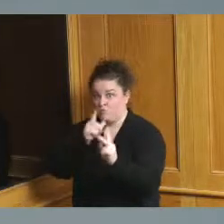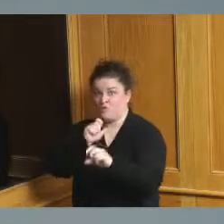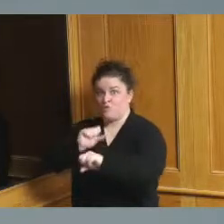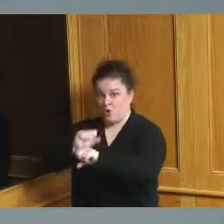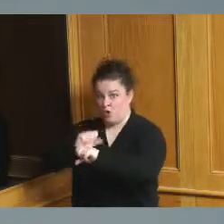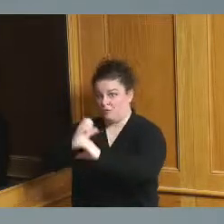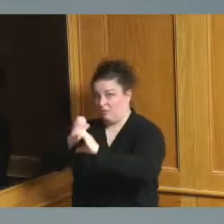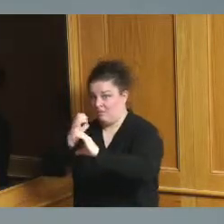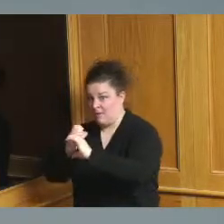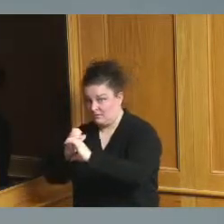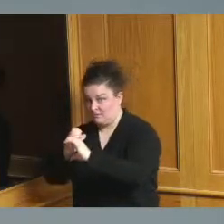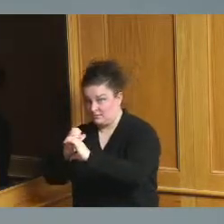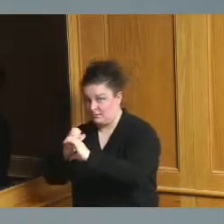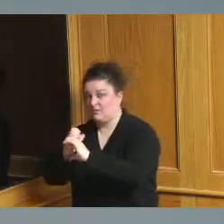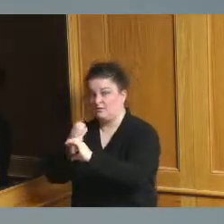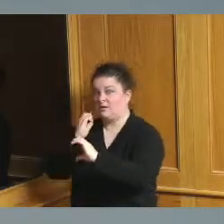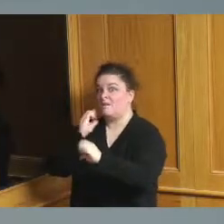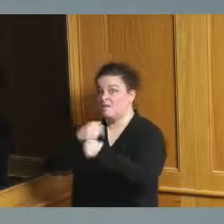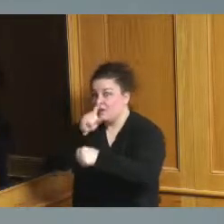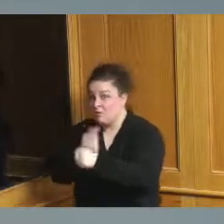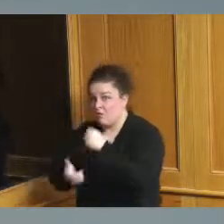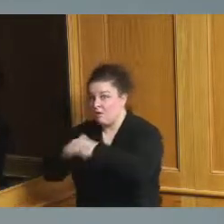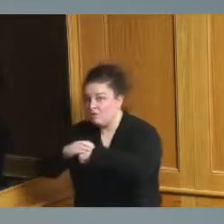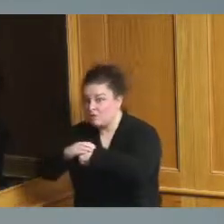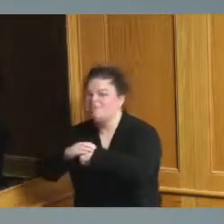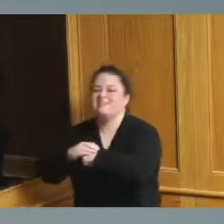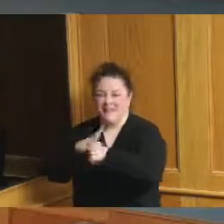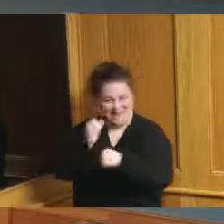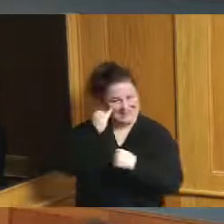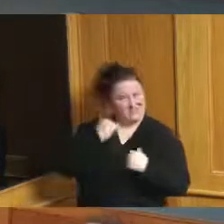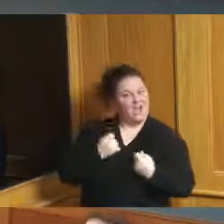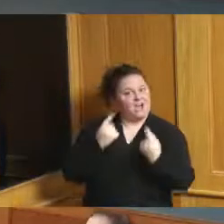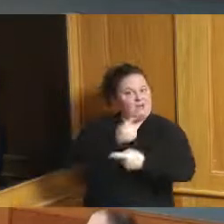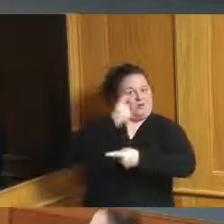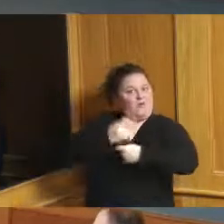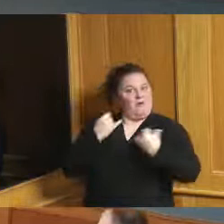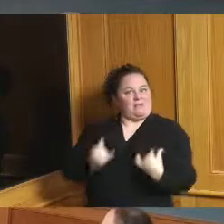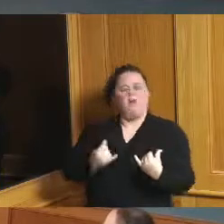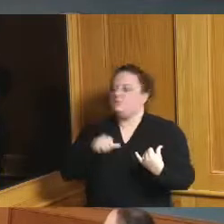at this point is that it does okay thank you thank you as we talk about inclusion